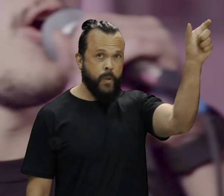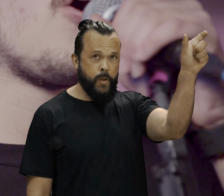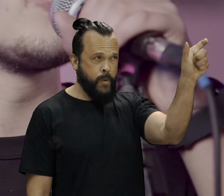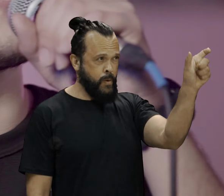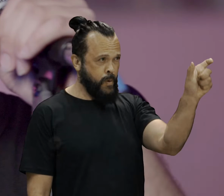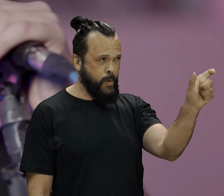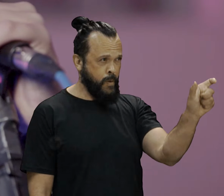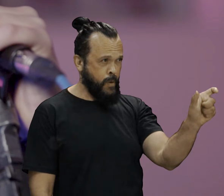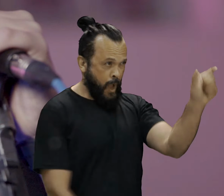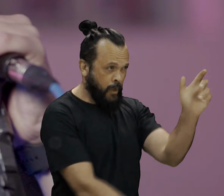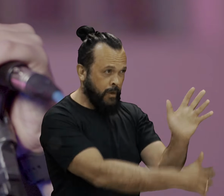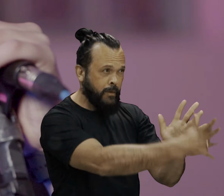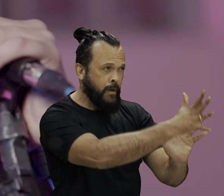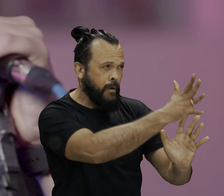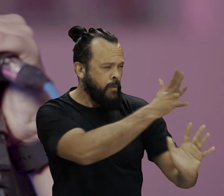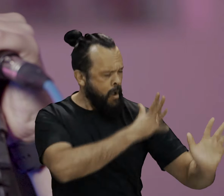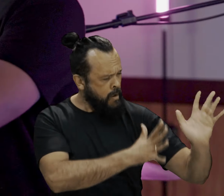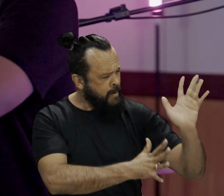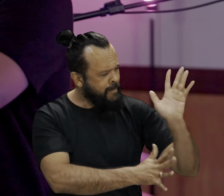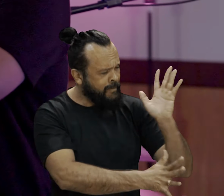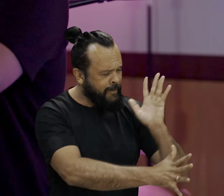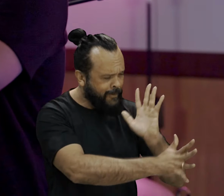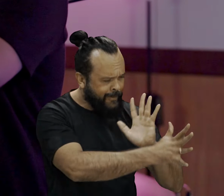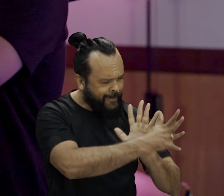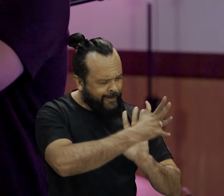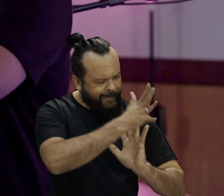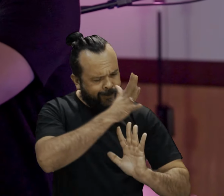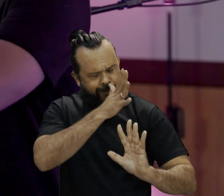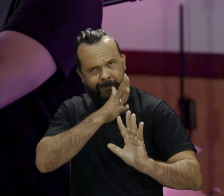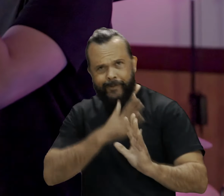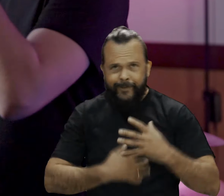I hear your voice